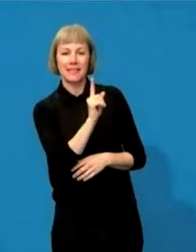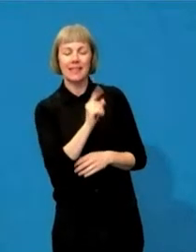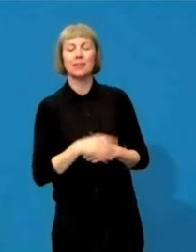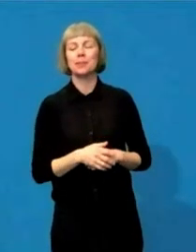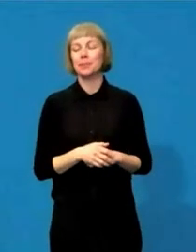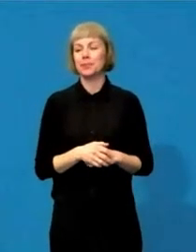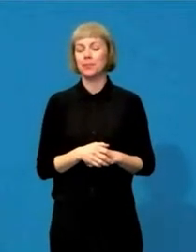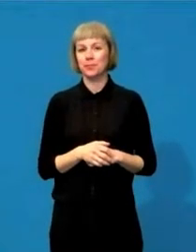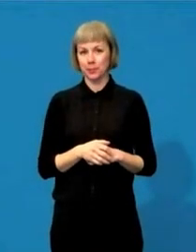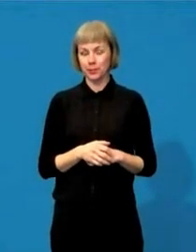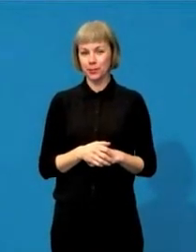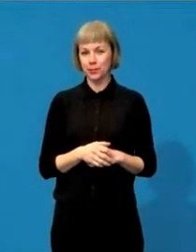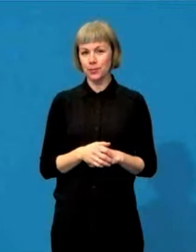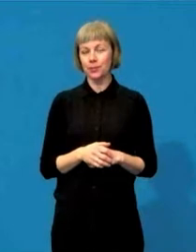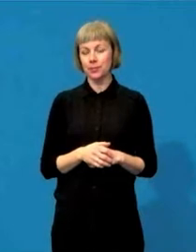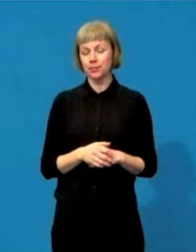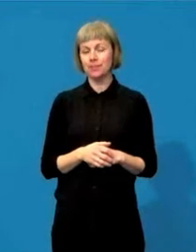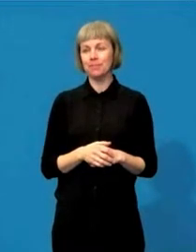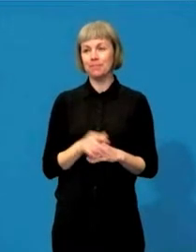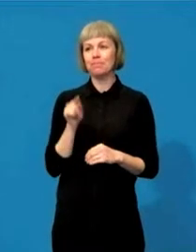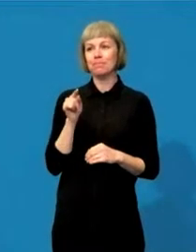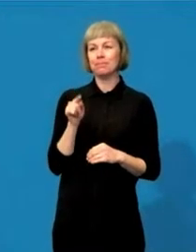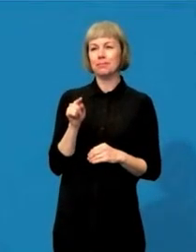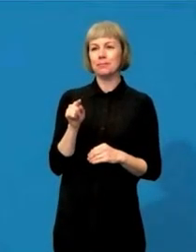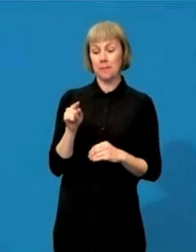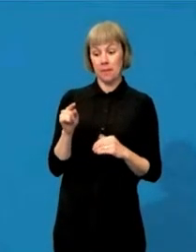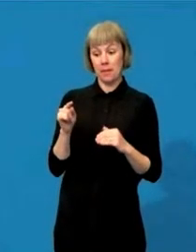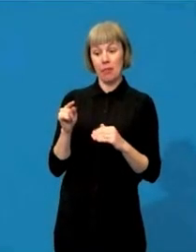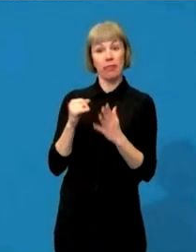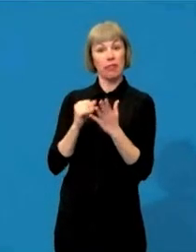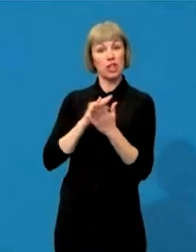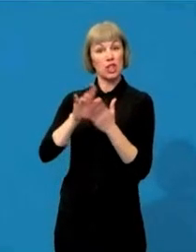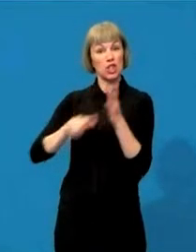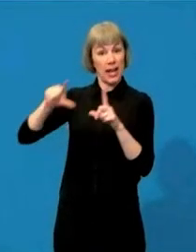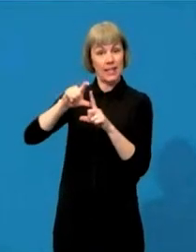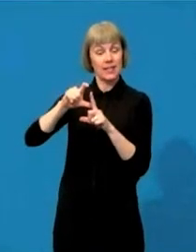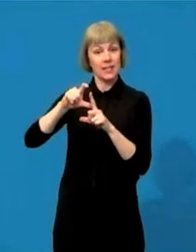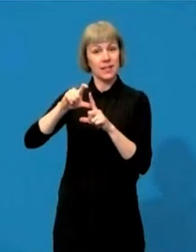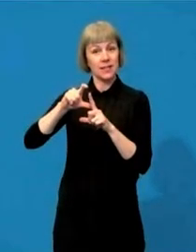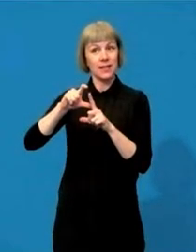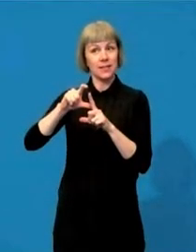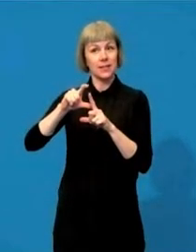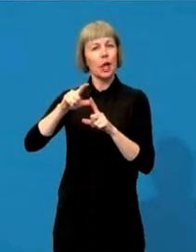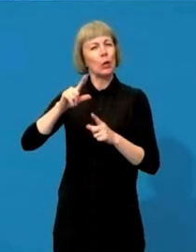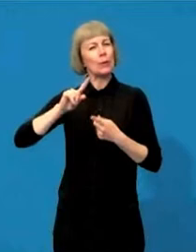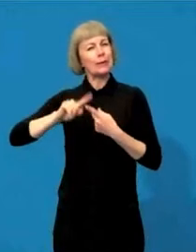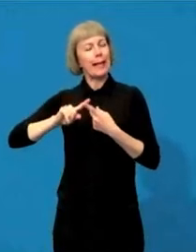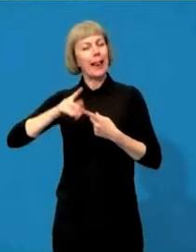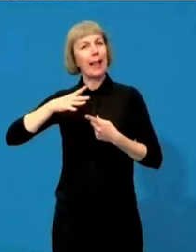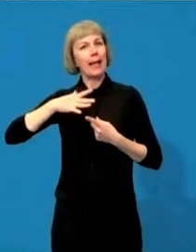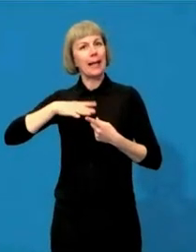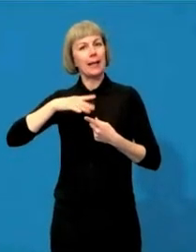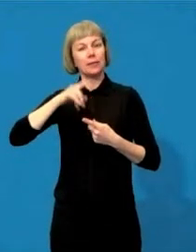there needs to be a way to oversee how resources are allocated and spent, and so